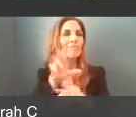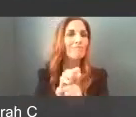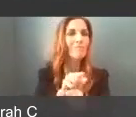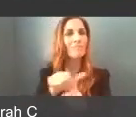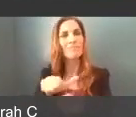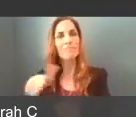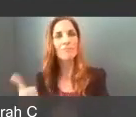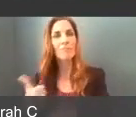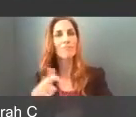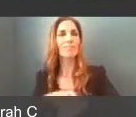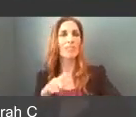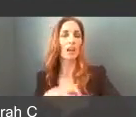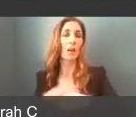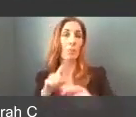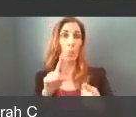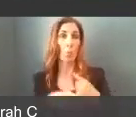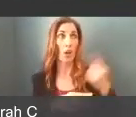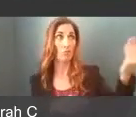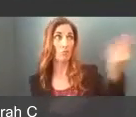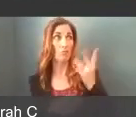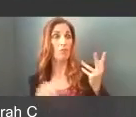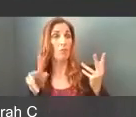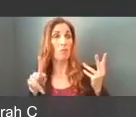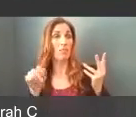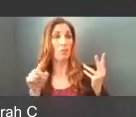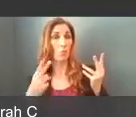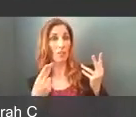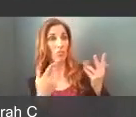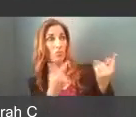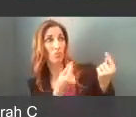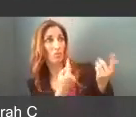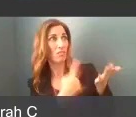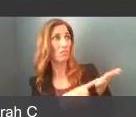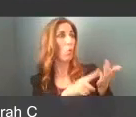clarity from PA DOH about when those additional doses will be arriving.